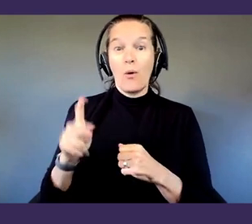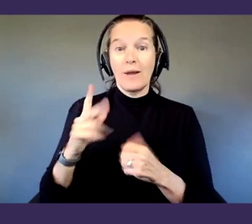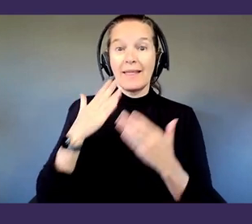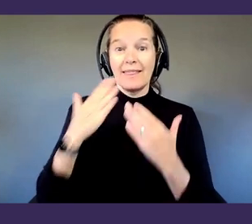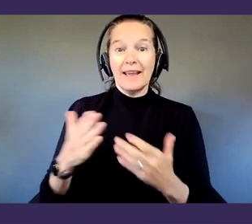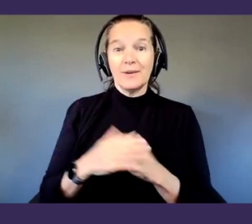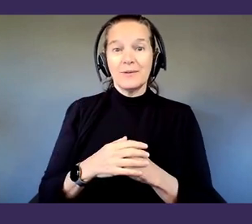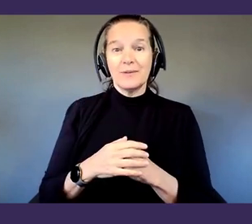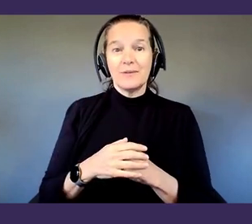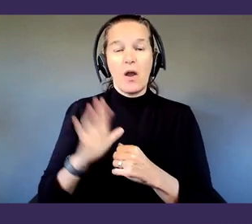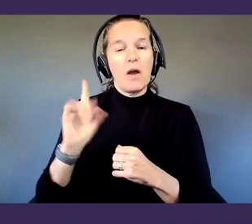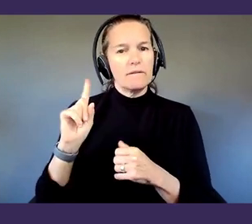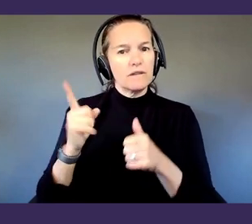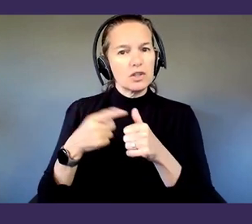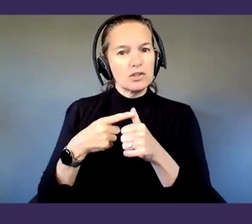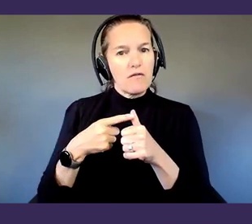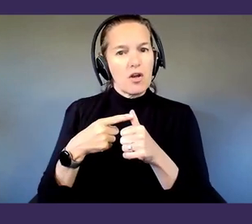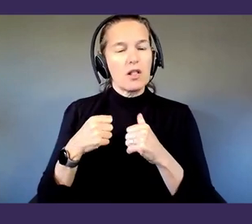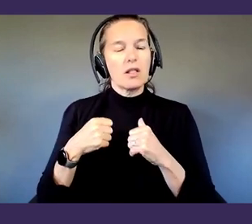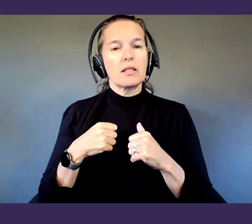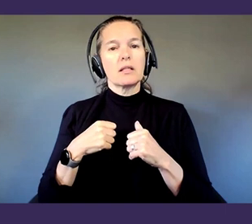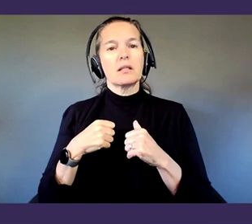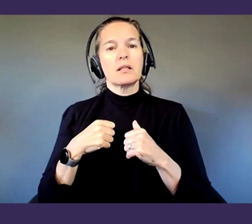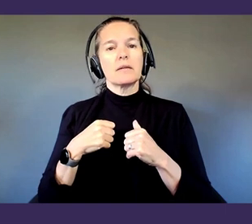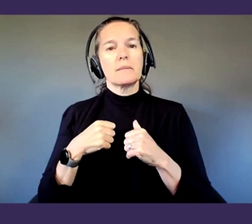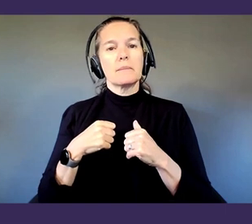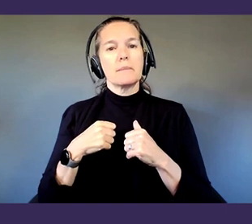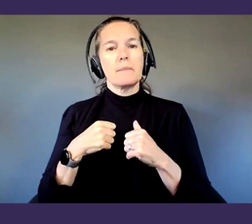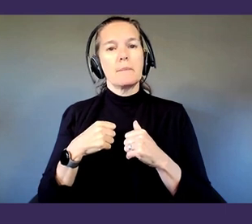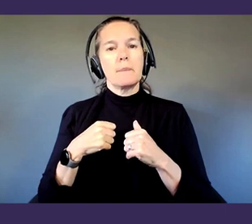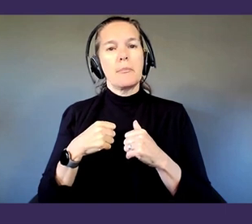Well, first of all, on behalf of Karla and myself,